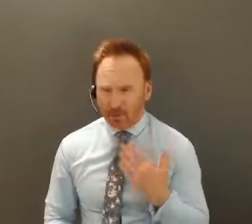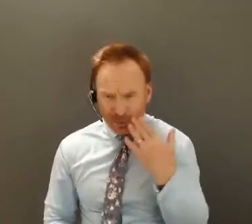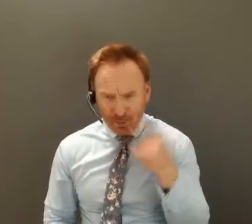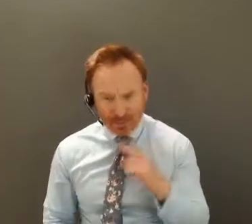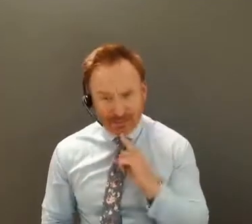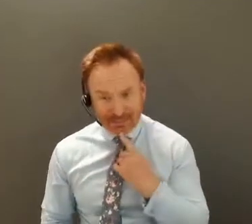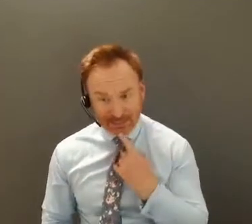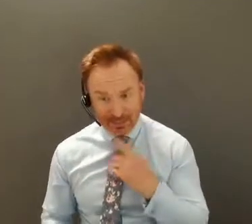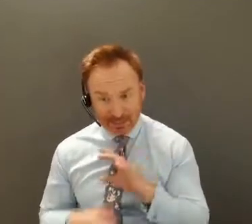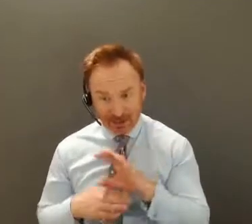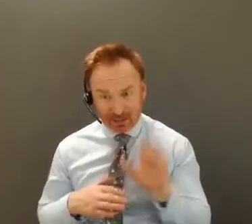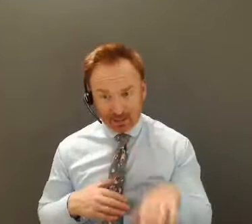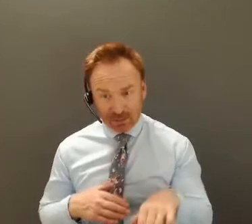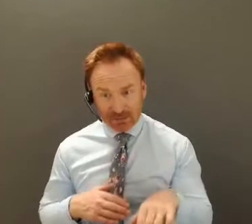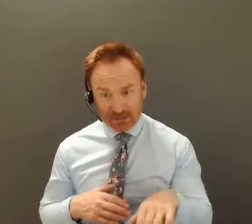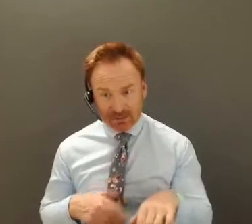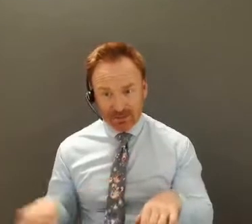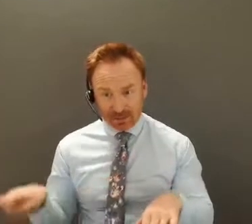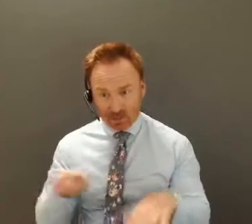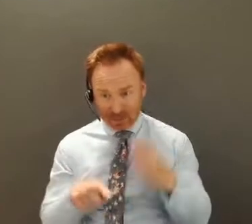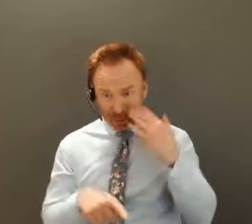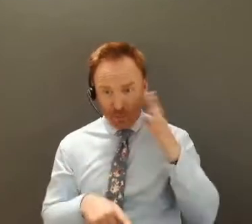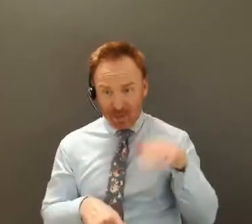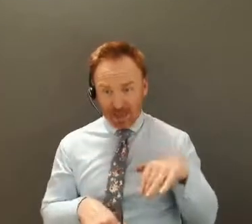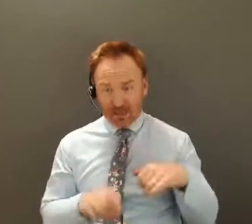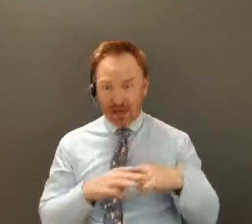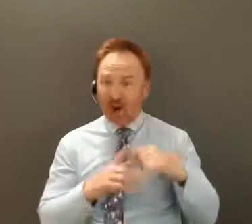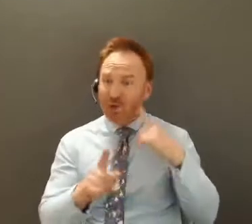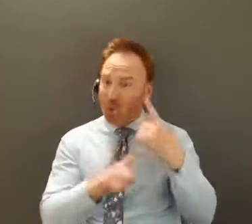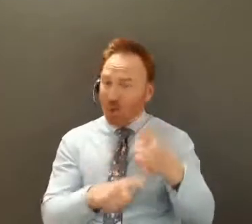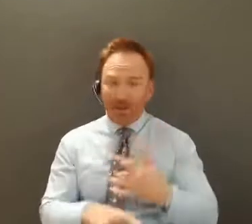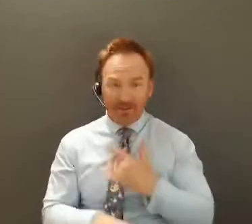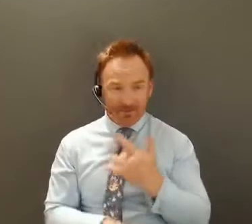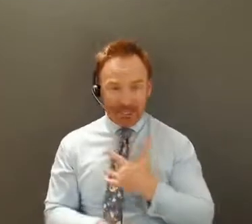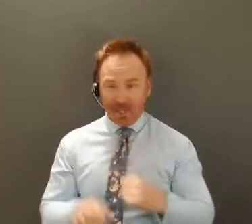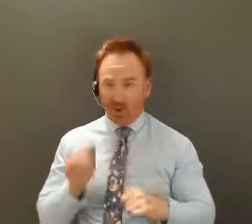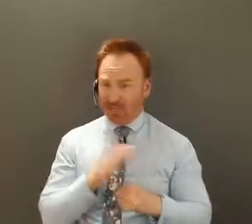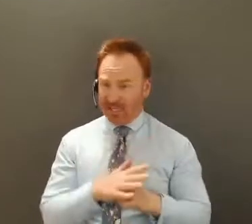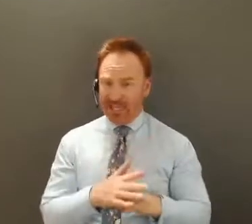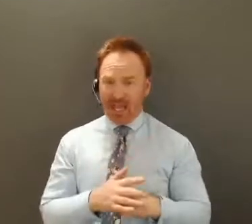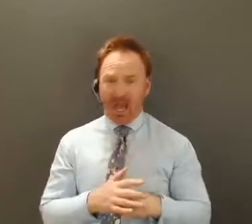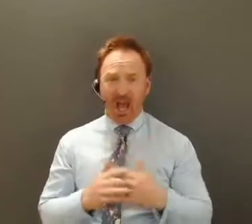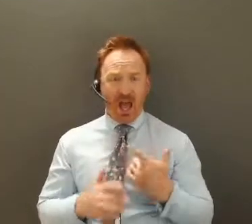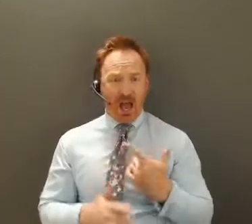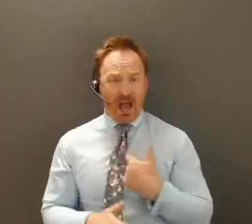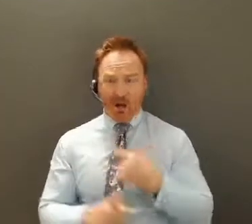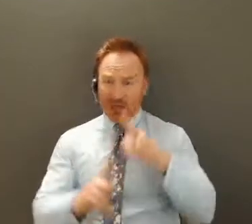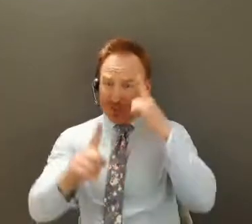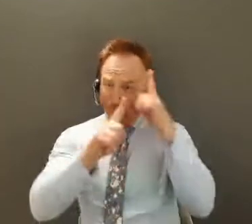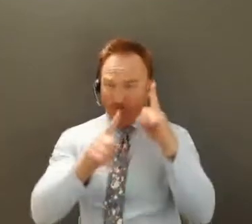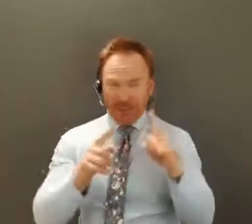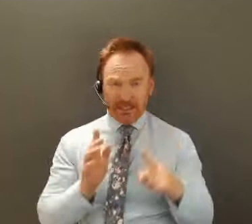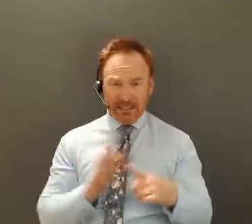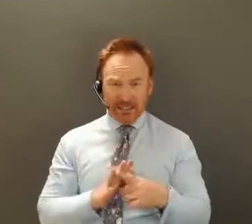Doctor Hanley? How long do you want to be here for? Pat: Not very long.